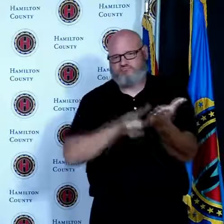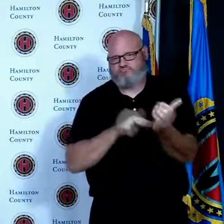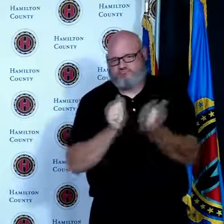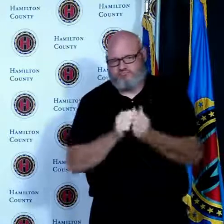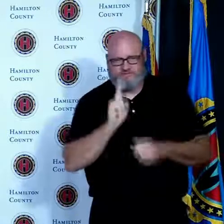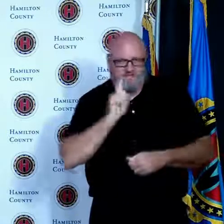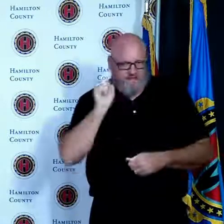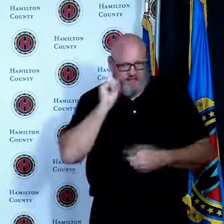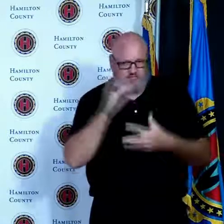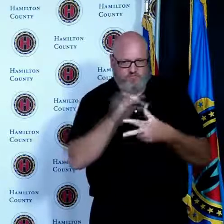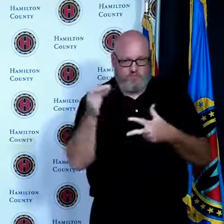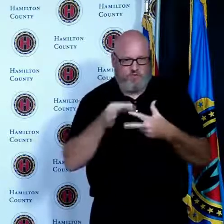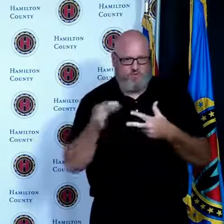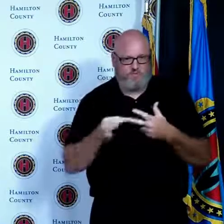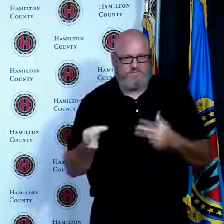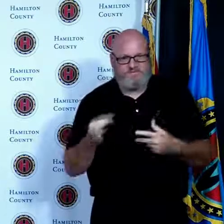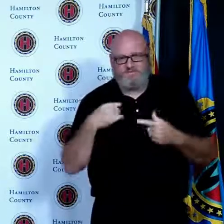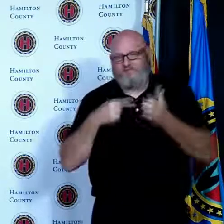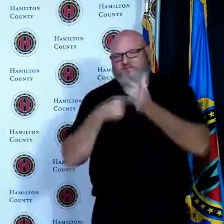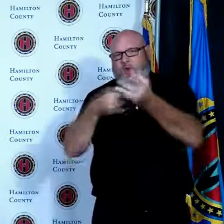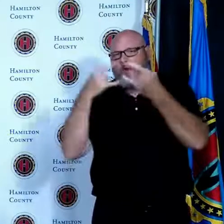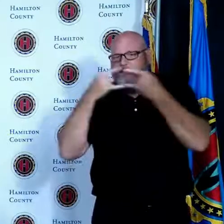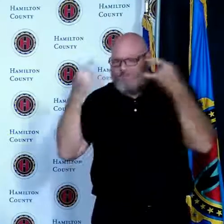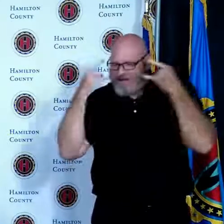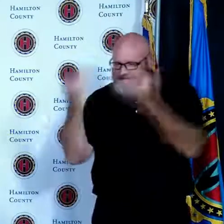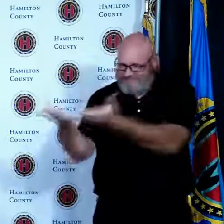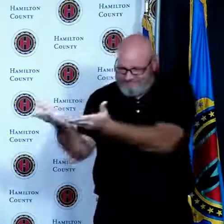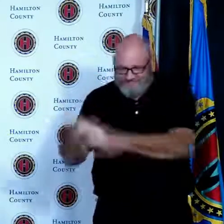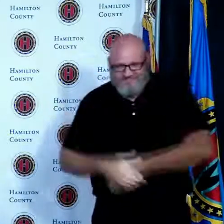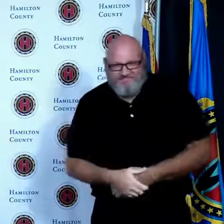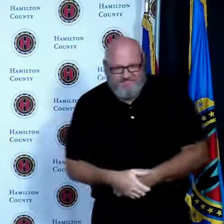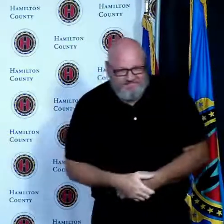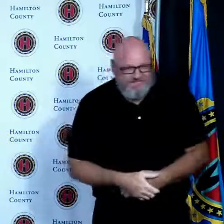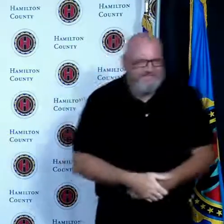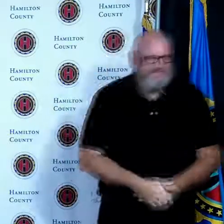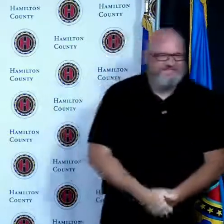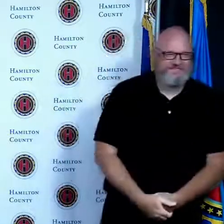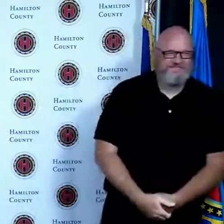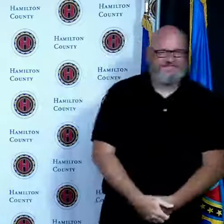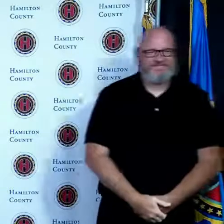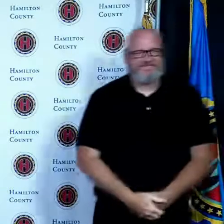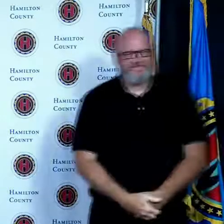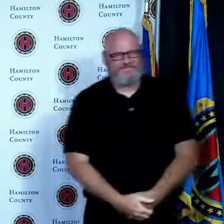neighborhood thank you all right we're going to go through the